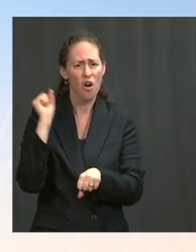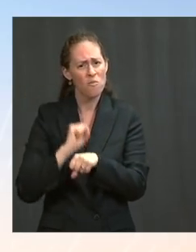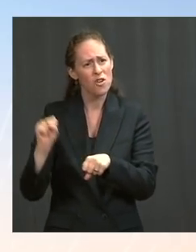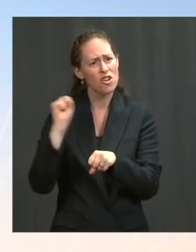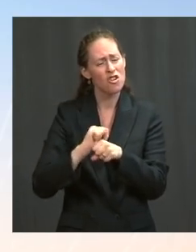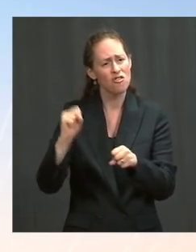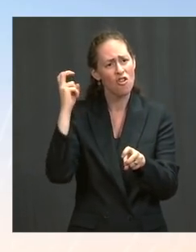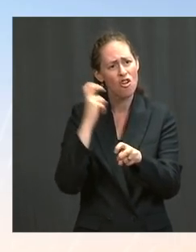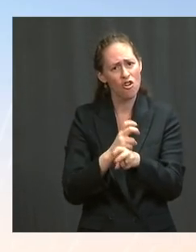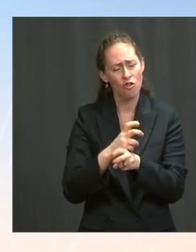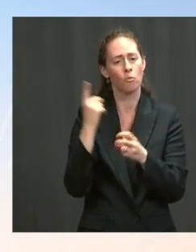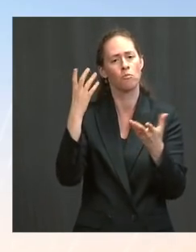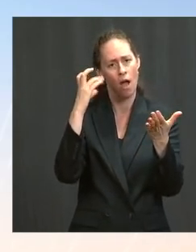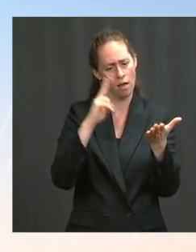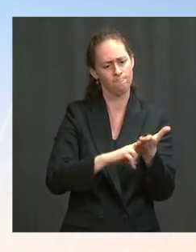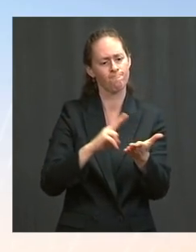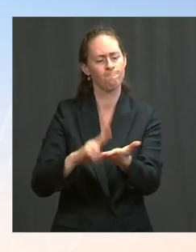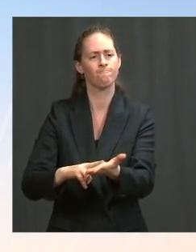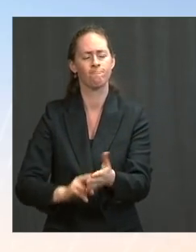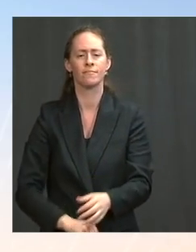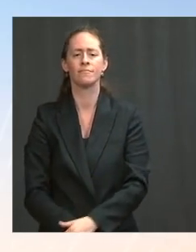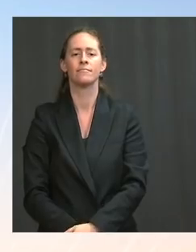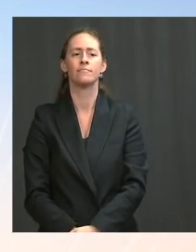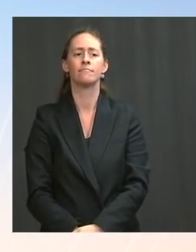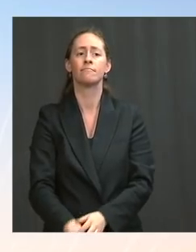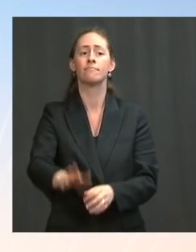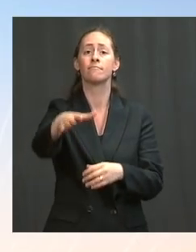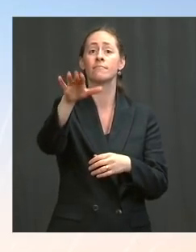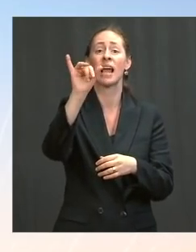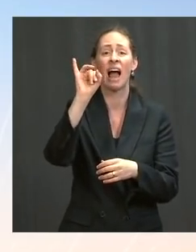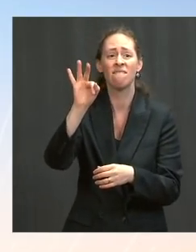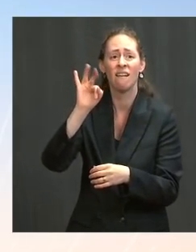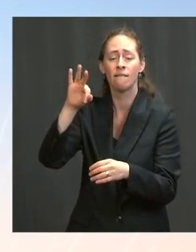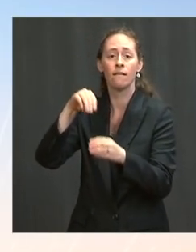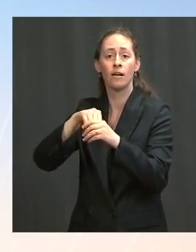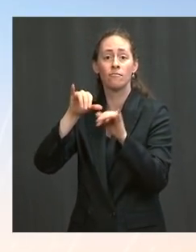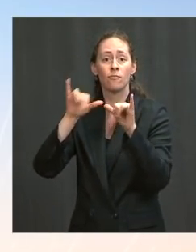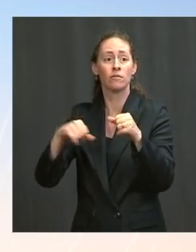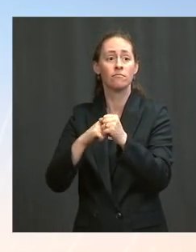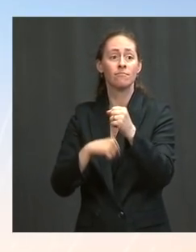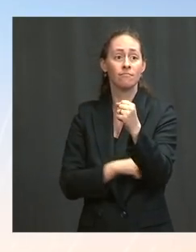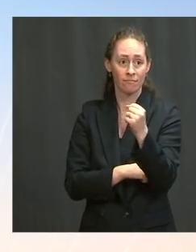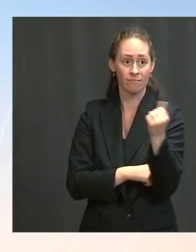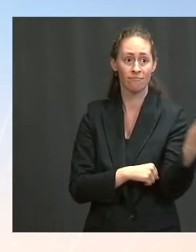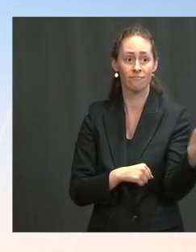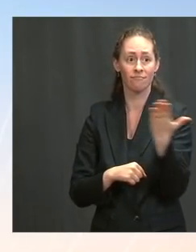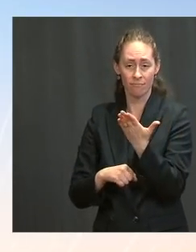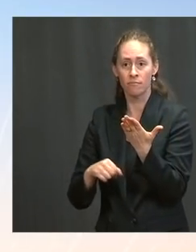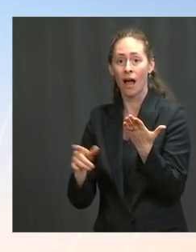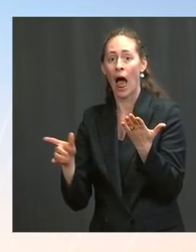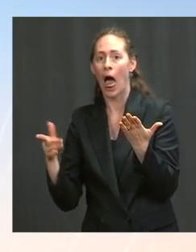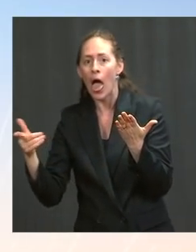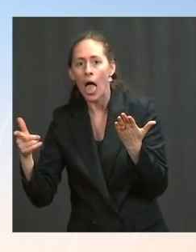The Press: But if he only gets -- if the infrastructure bill arrives and the reconciliation package is not here yet, no one has clarified that, "Yes, he will sign it."